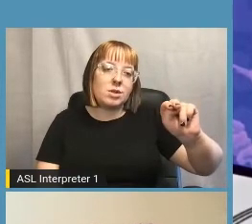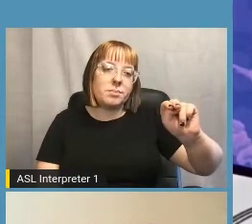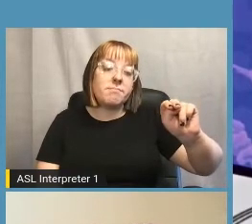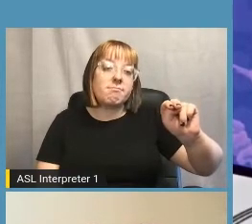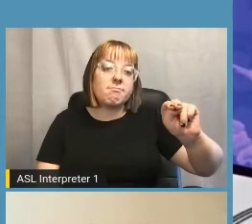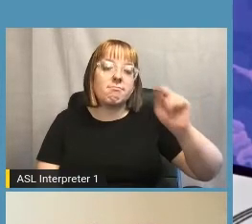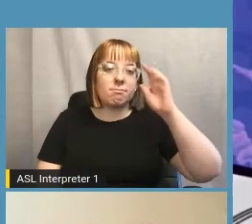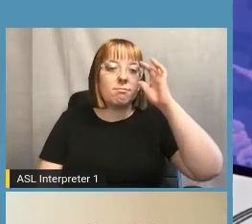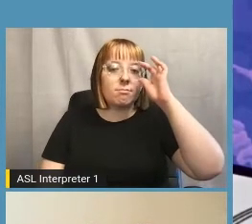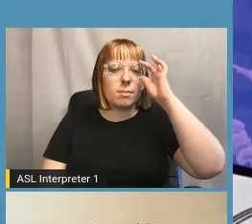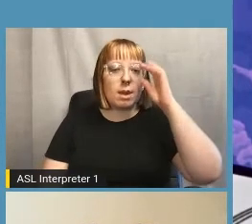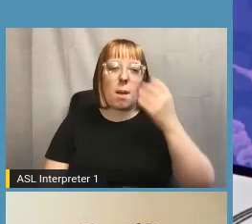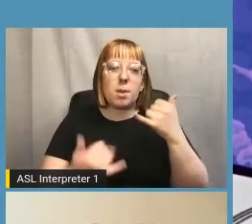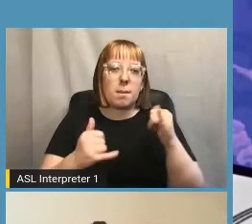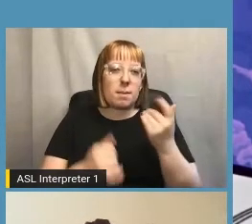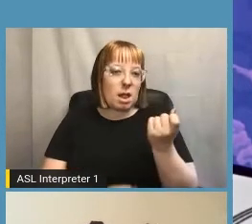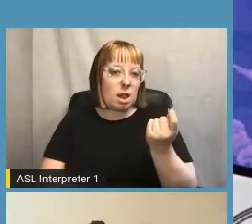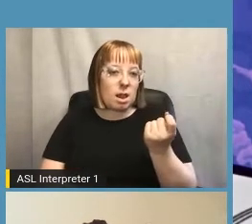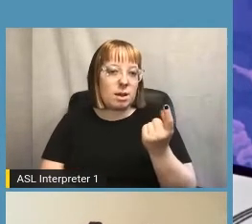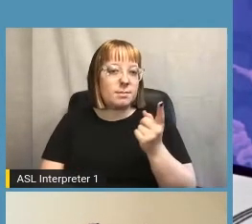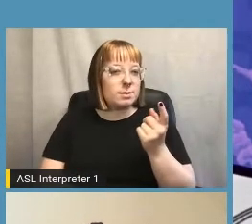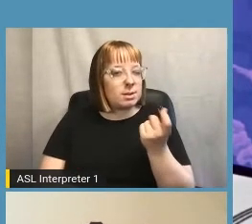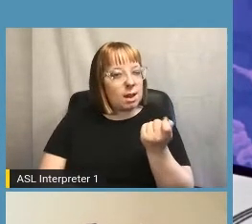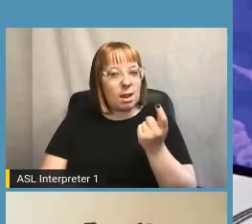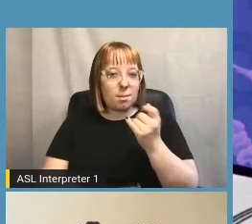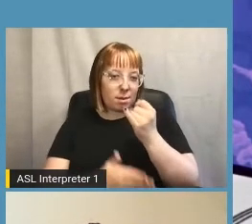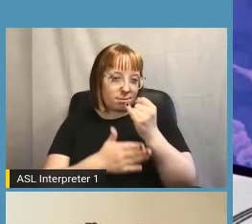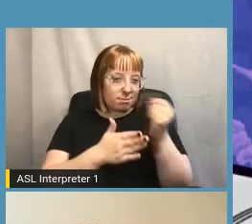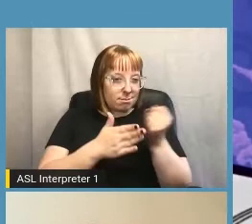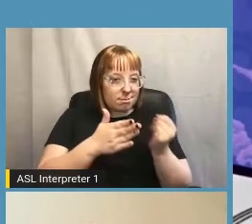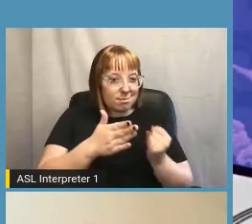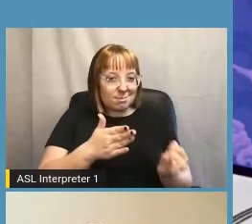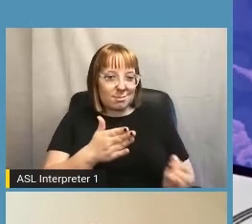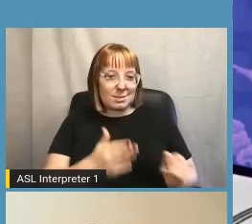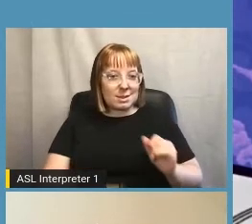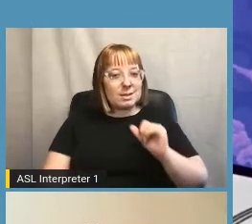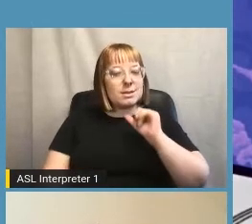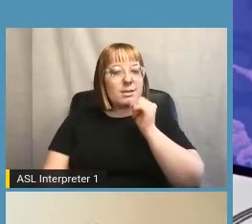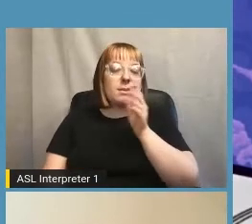so you get a sense of it it's a little artistic so it's not like a straight uh walkthrough but you do